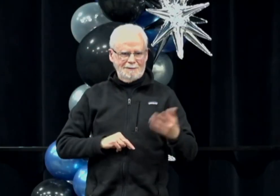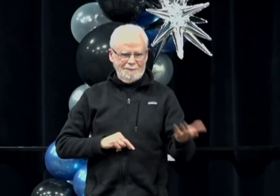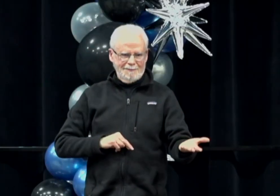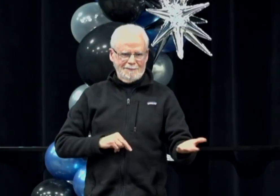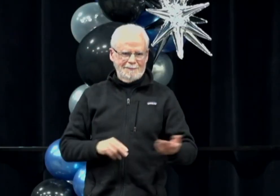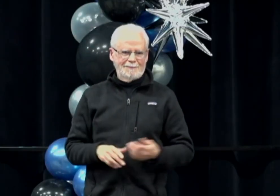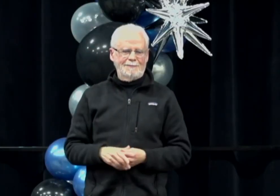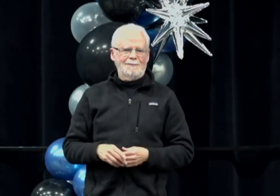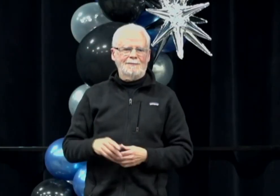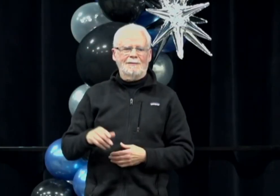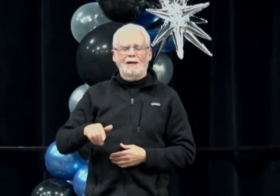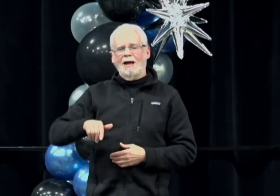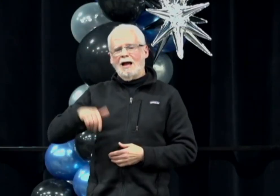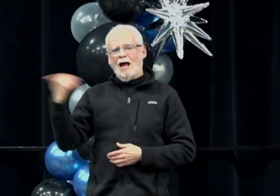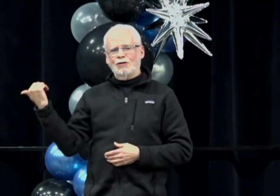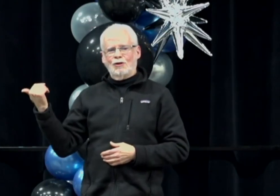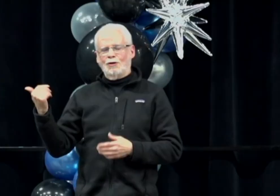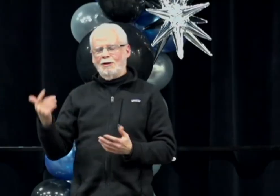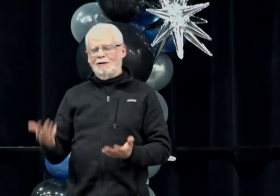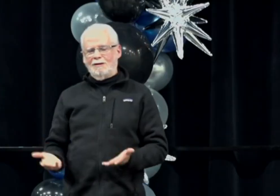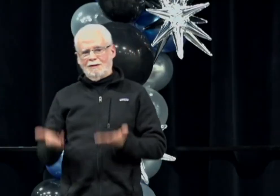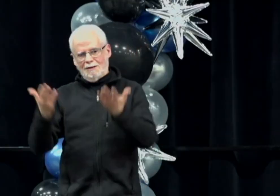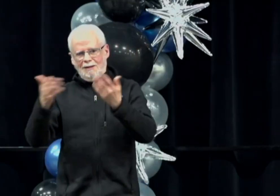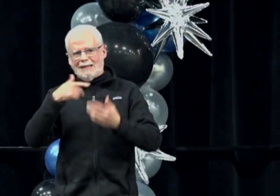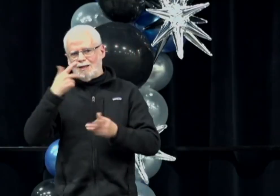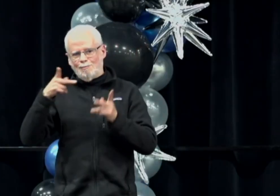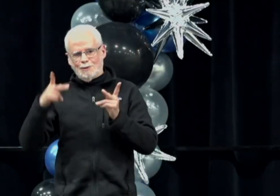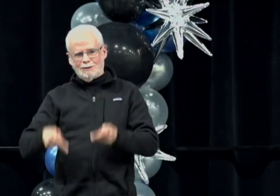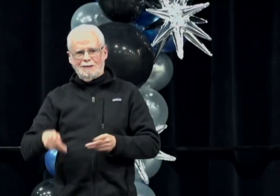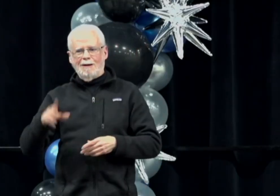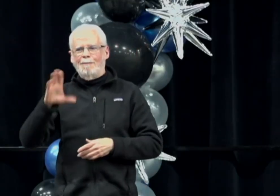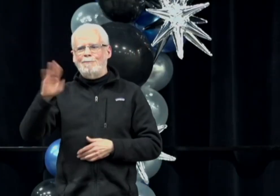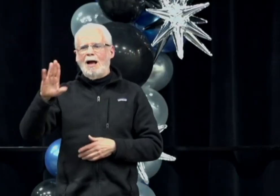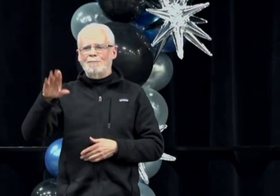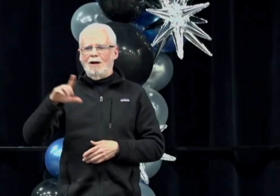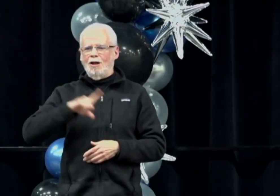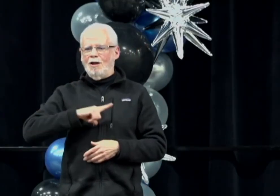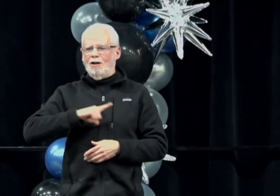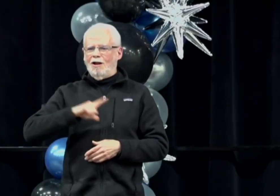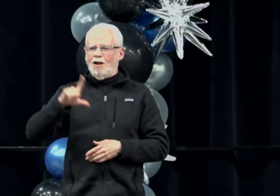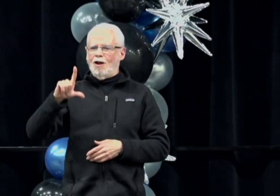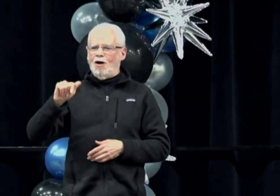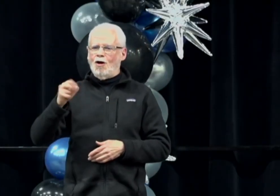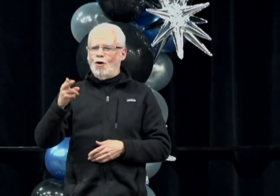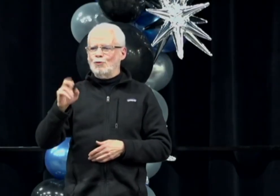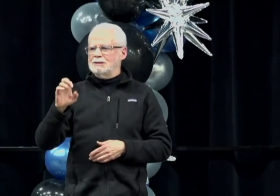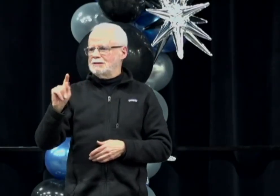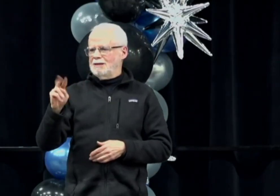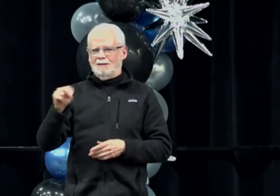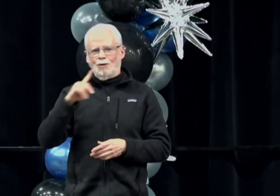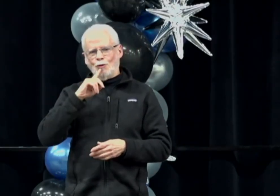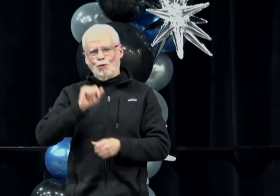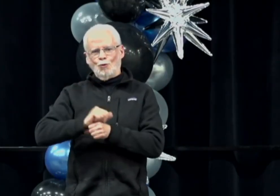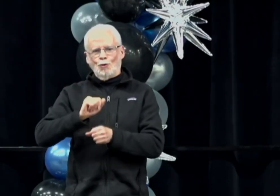The committee needed to elect a Chair, and I nominated a Deaf person, Jerry Nelson. Another